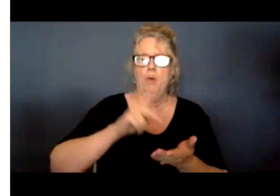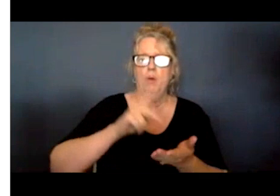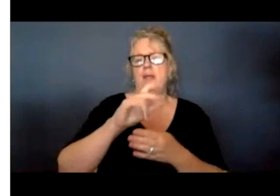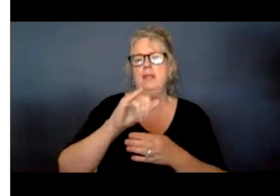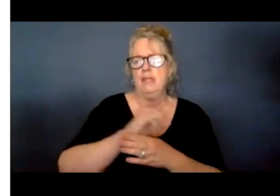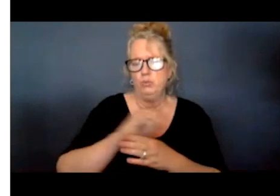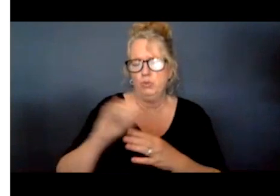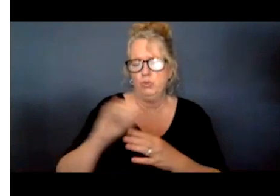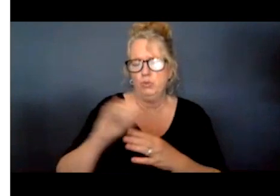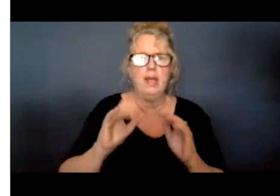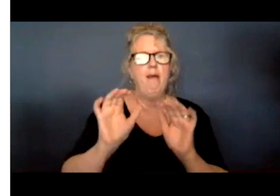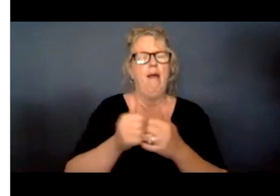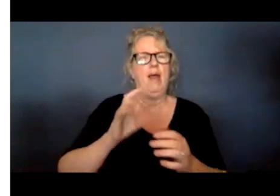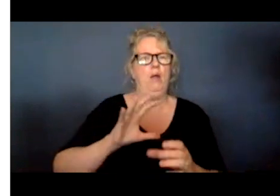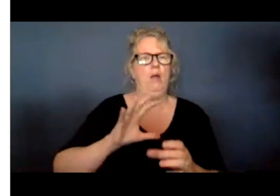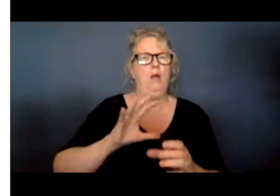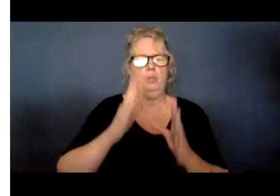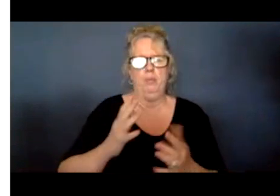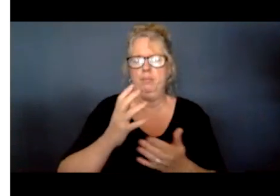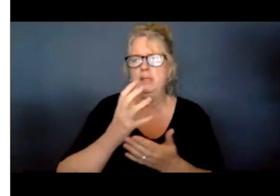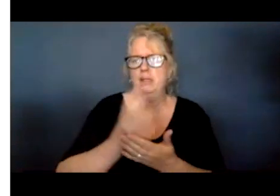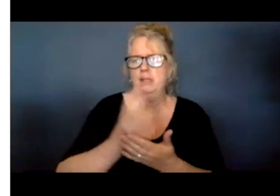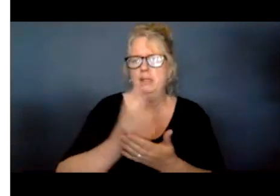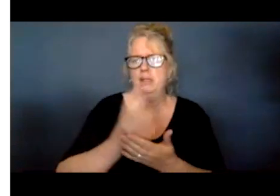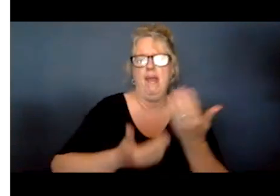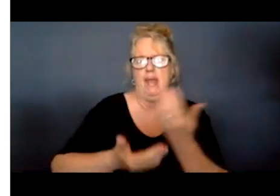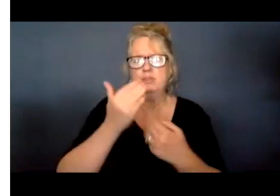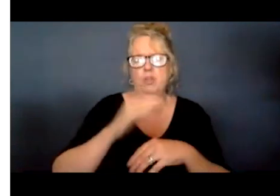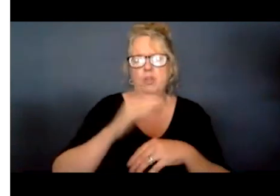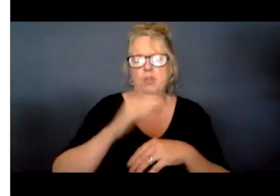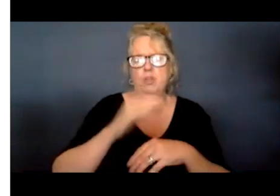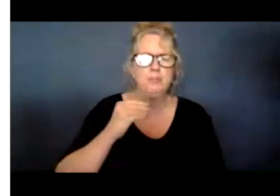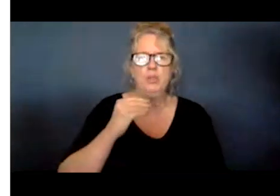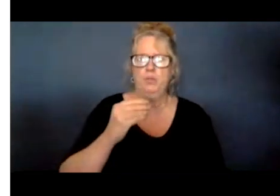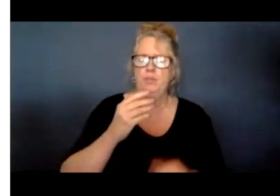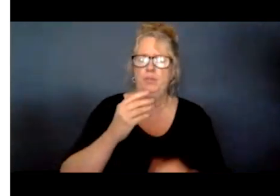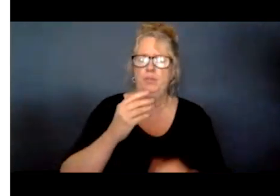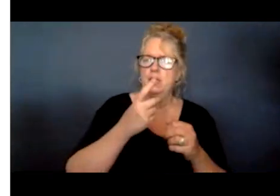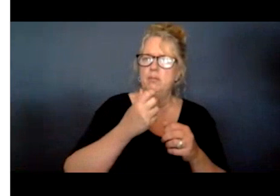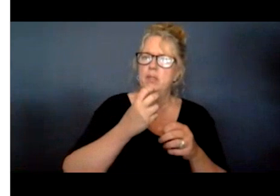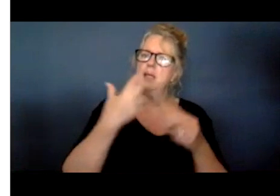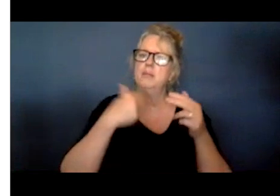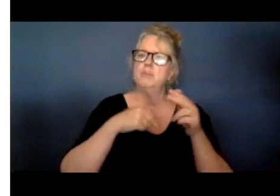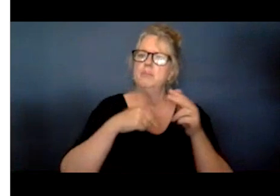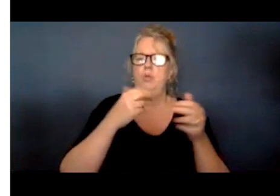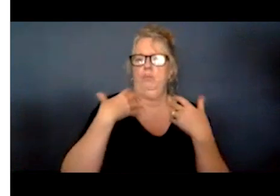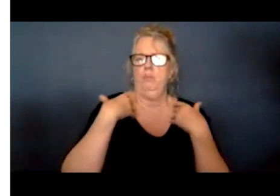helping participants gain hands-on experience and build professional networks that are